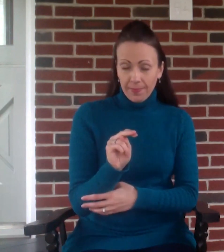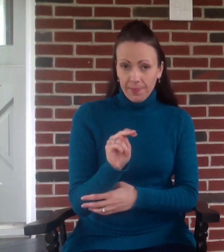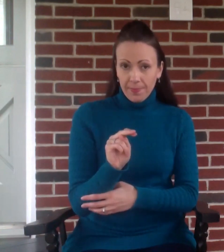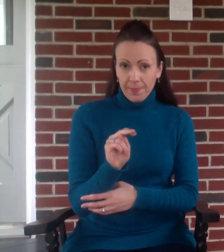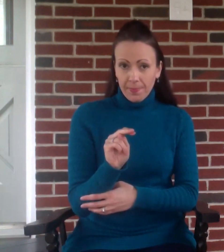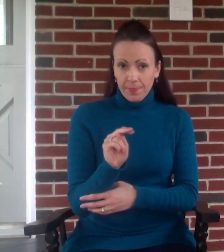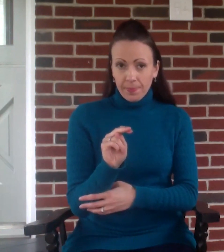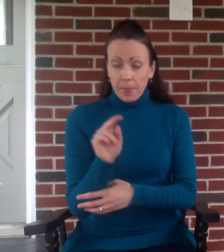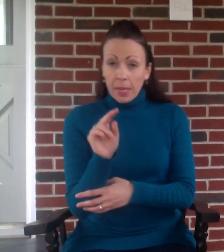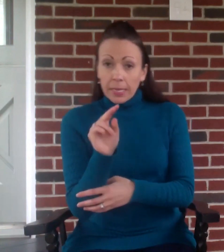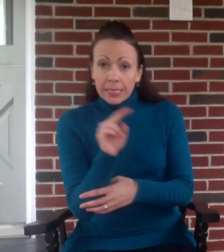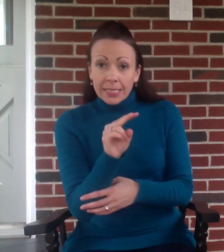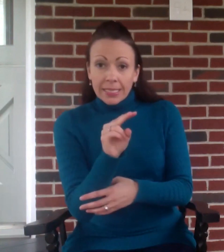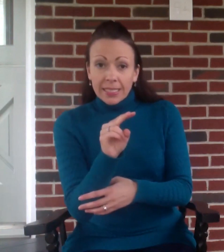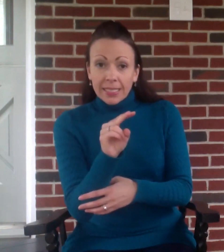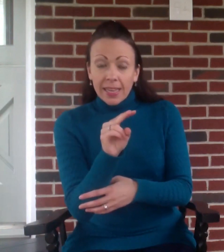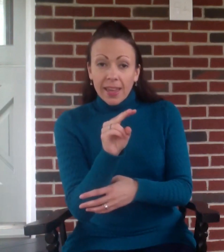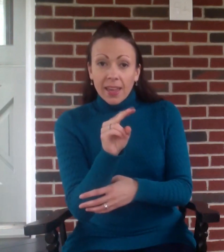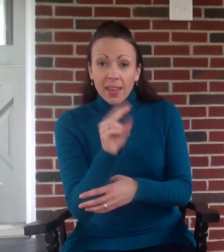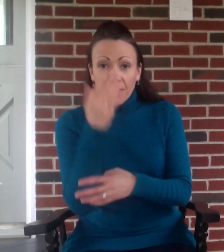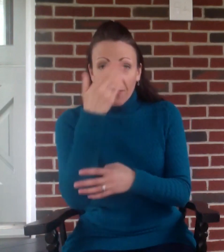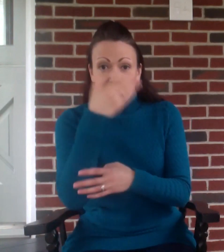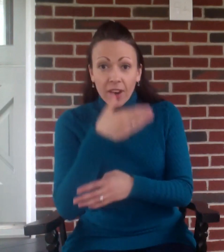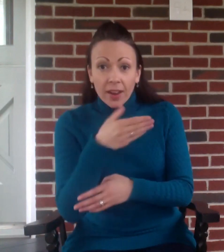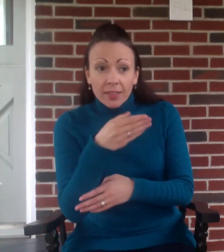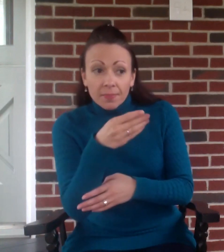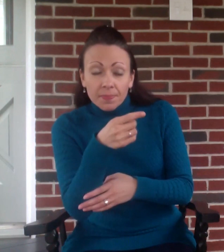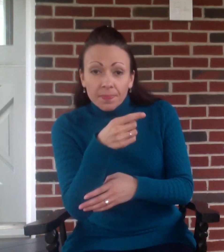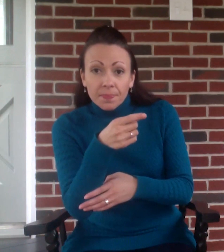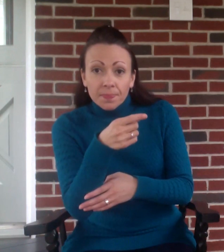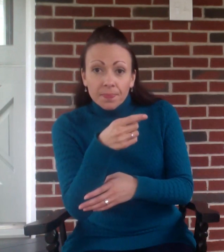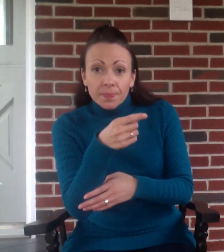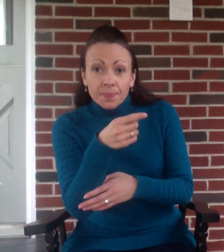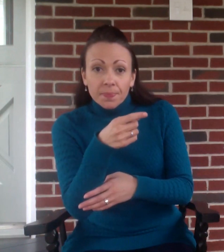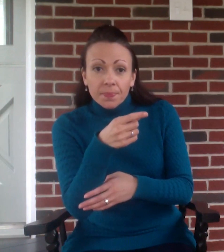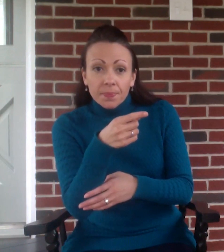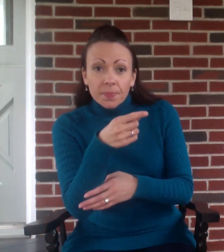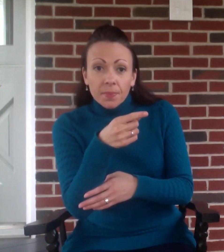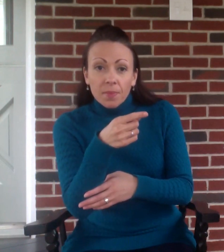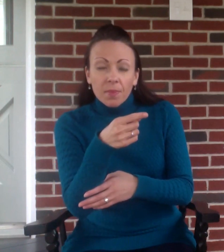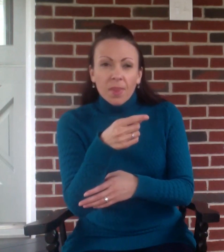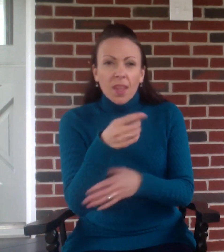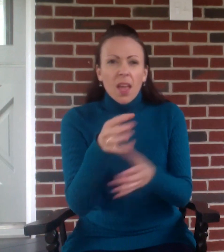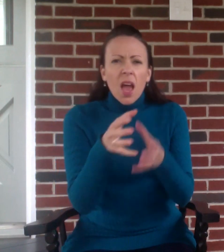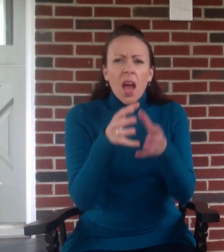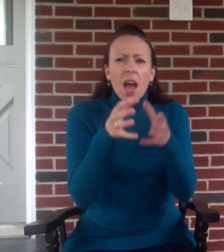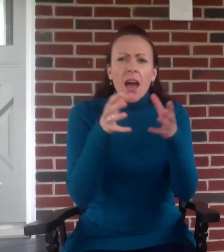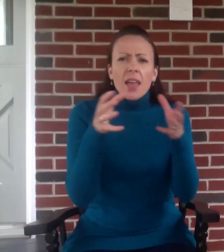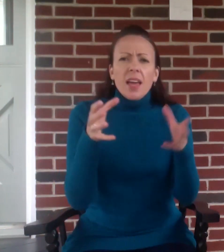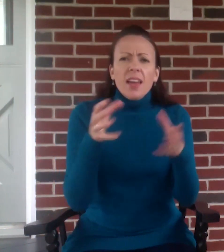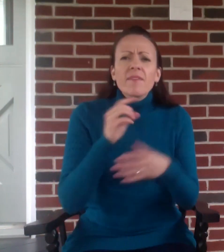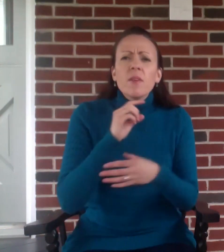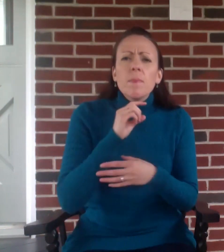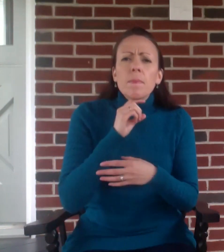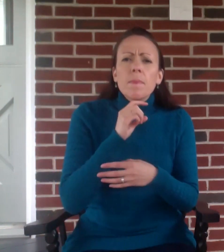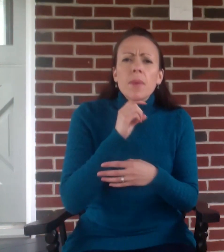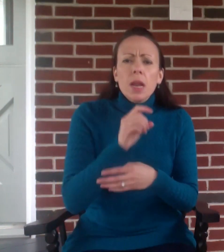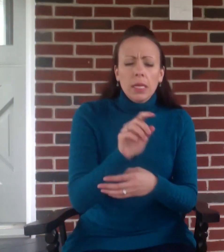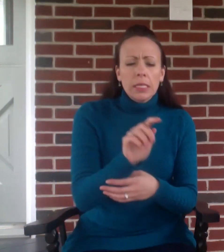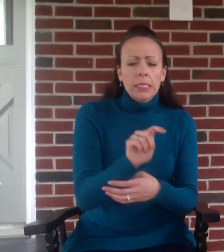And tin is a kind of metal. It's very gray. You've probably seen it if your parents ever made canned vegetables,